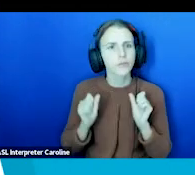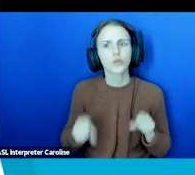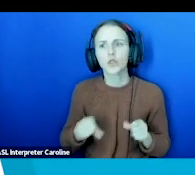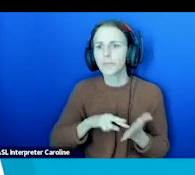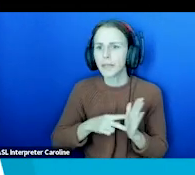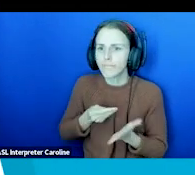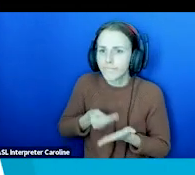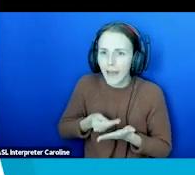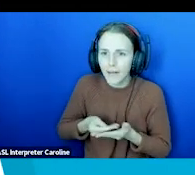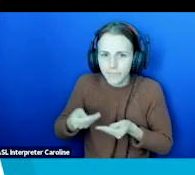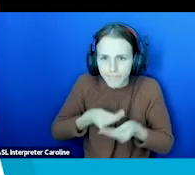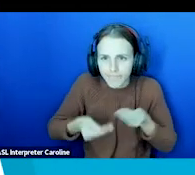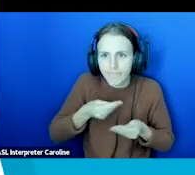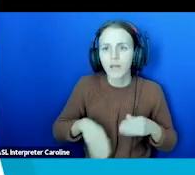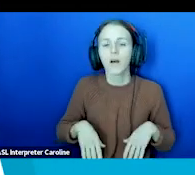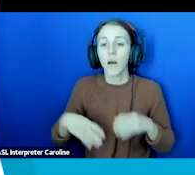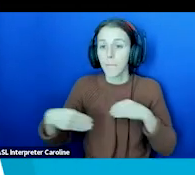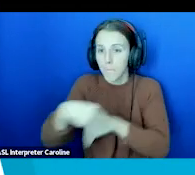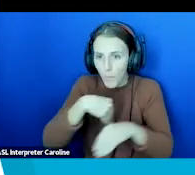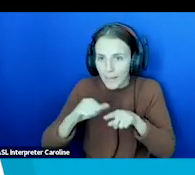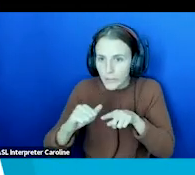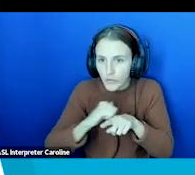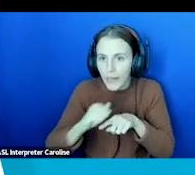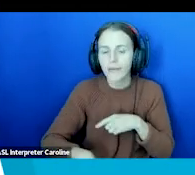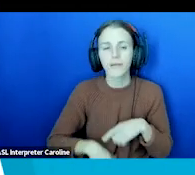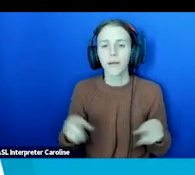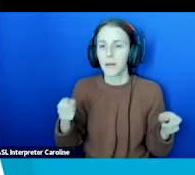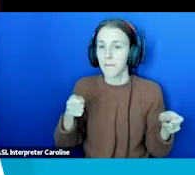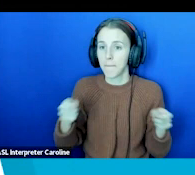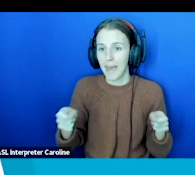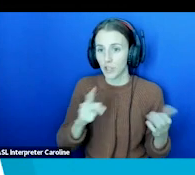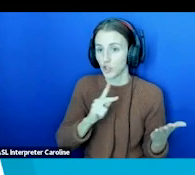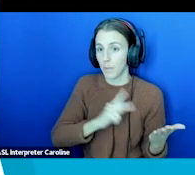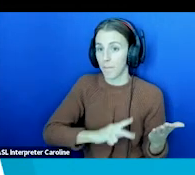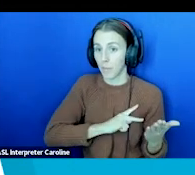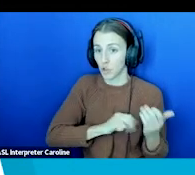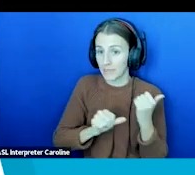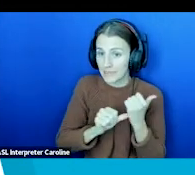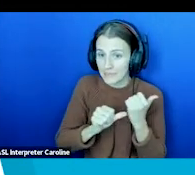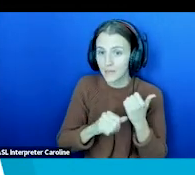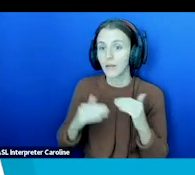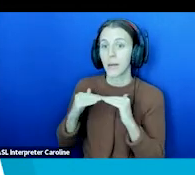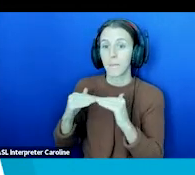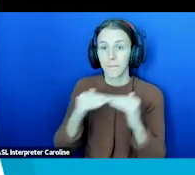PROVIDE AND IT COULD BE GROUPED, ADVOCACY, INDEPENDENT LIVING SKILLS, WHICH MAY BE WORKING ON BUDGETING AND